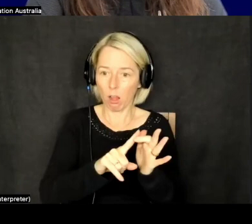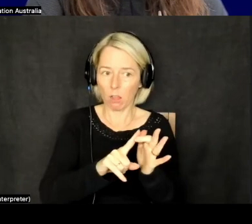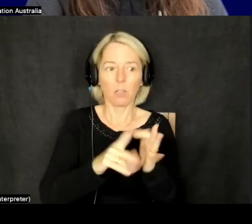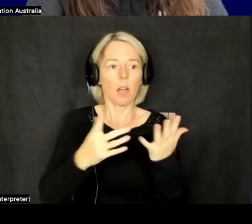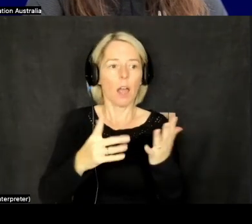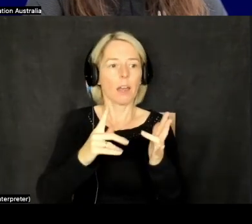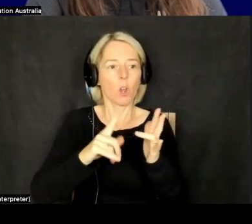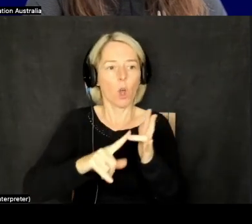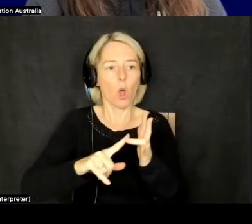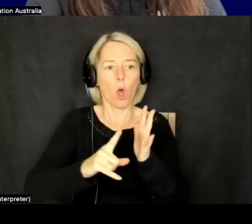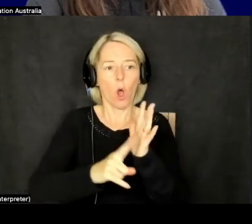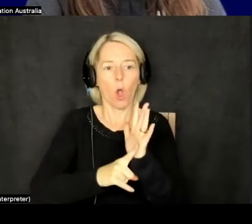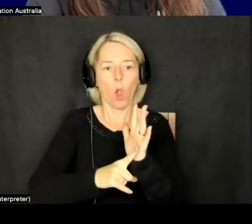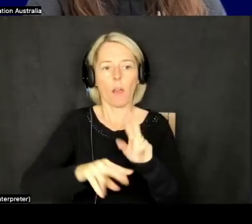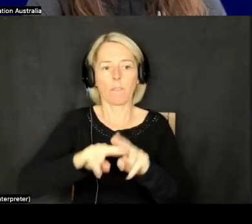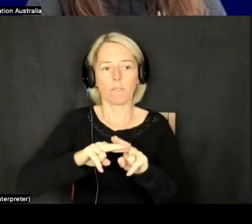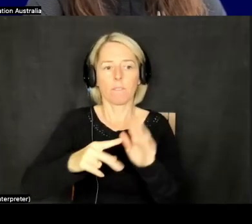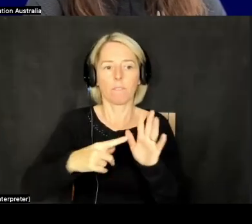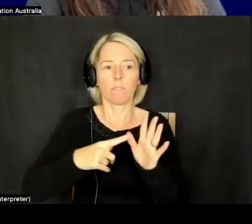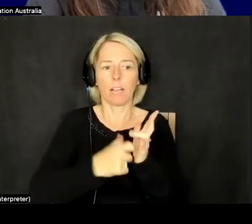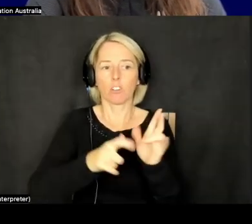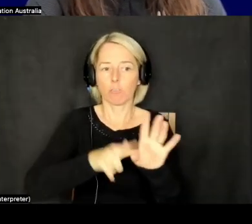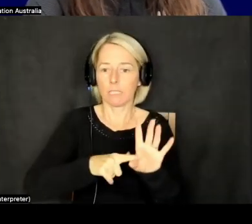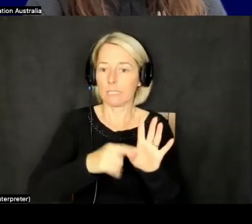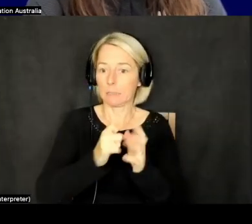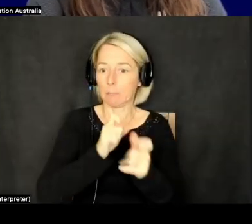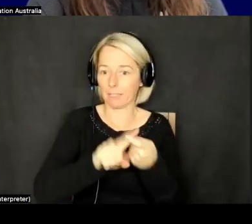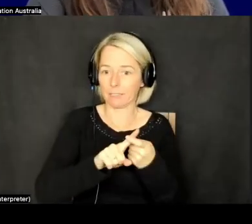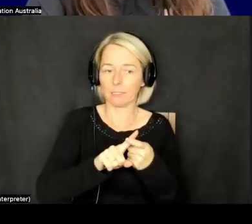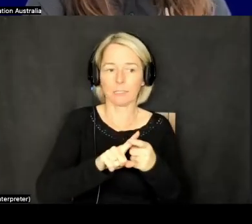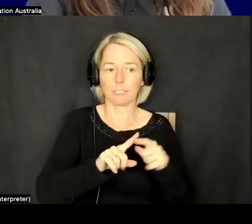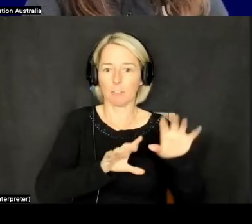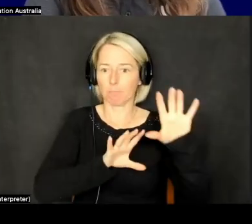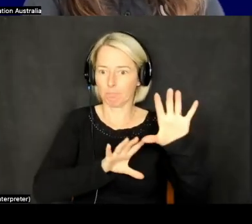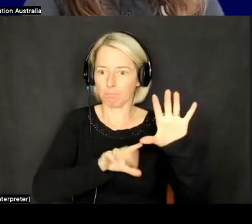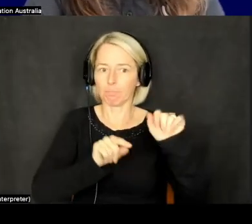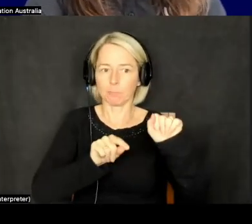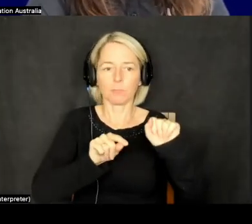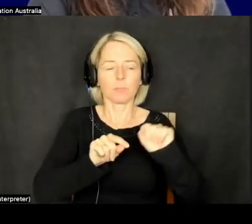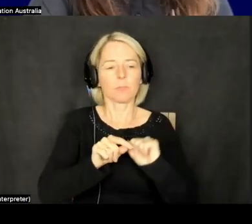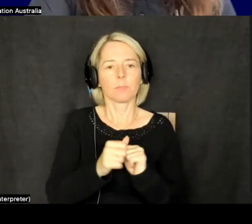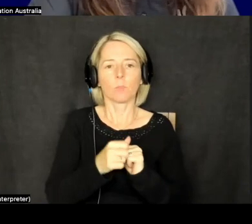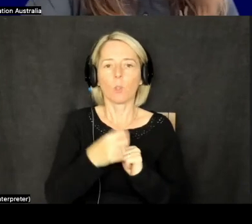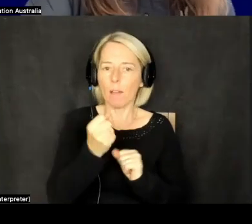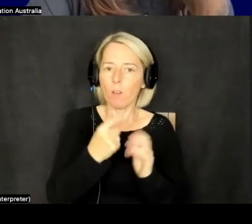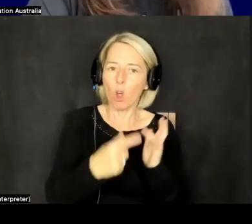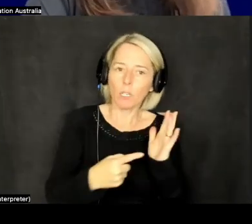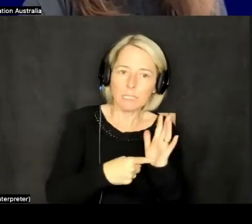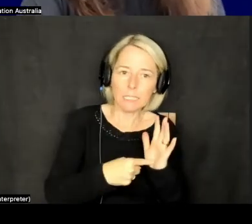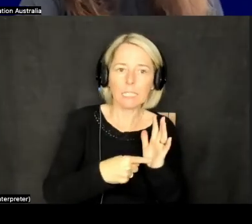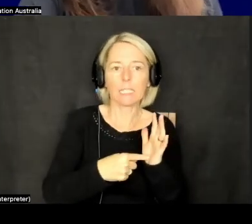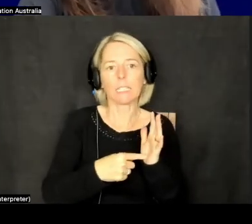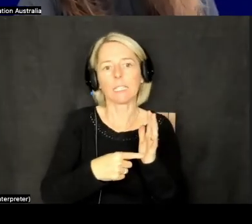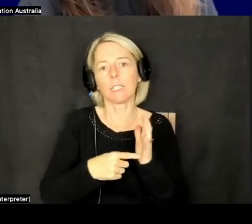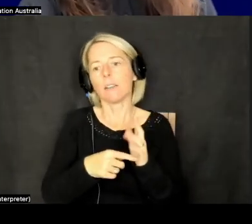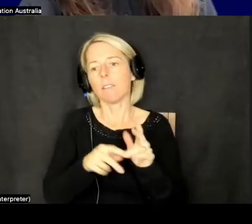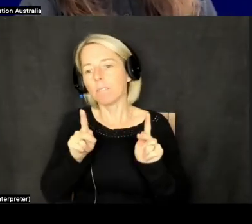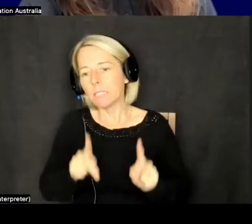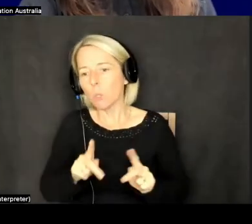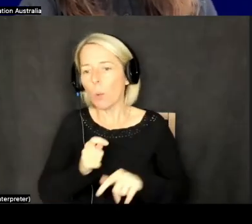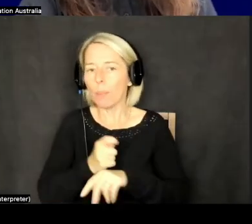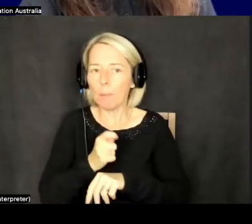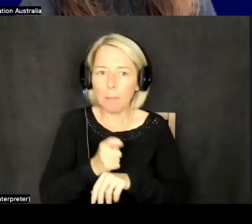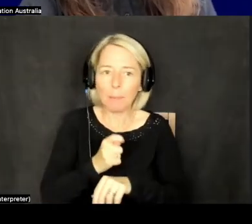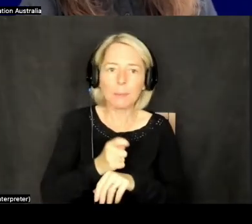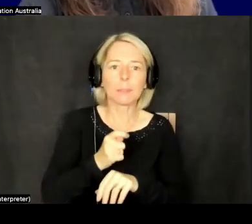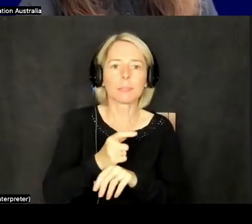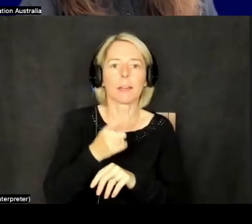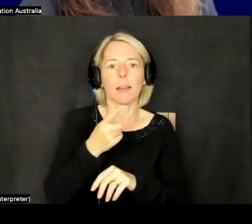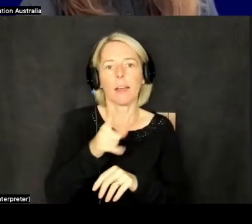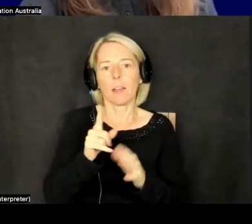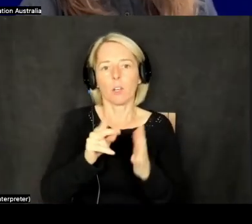physical therapists there, OT, neurology, but also just day to day observations of how somebody's